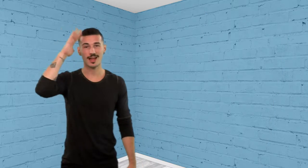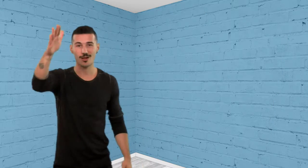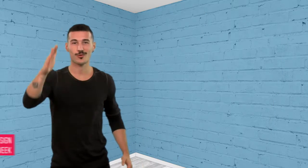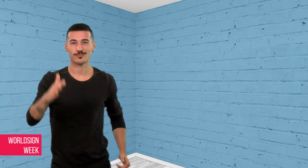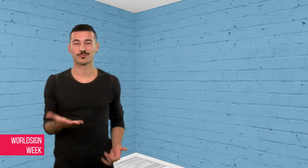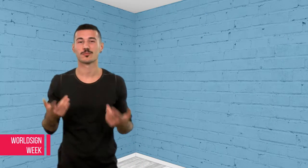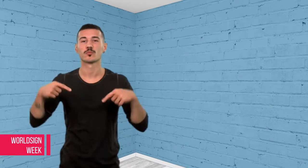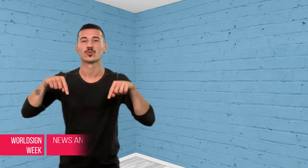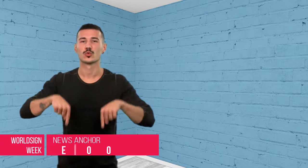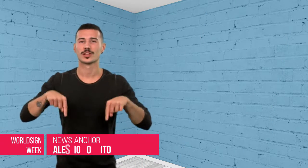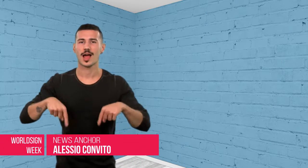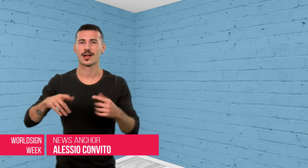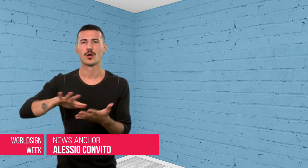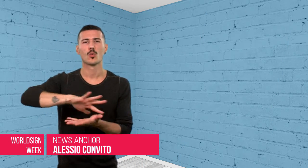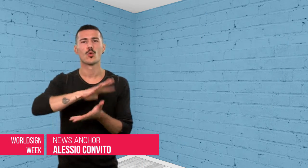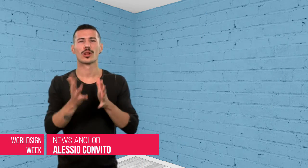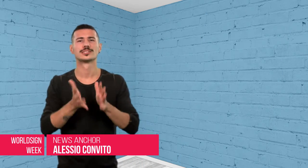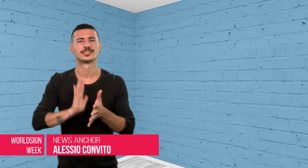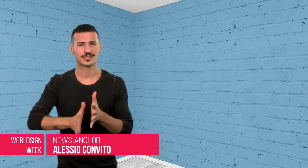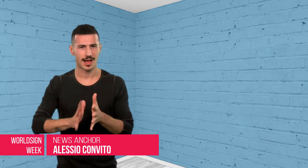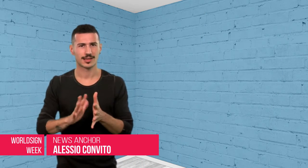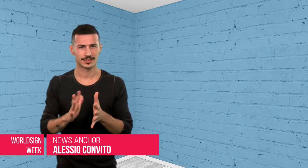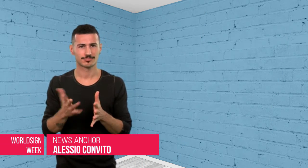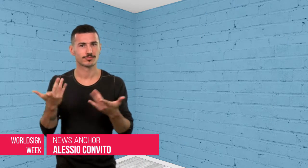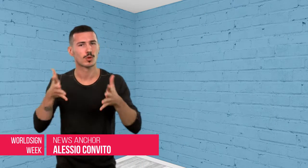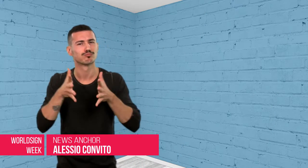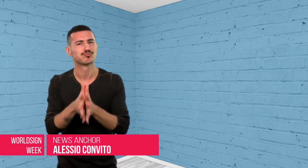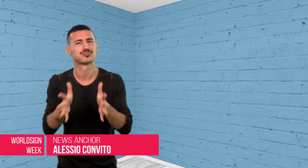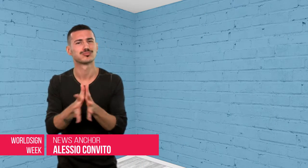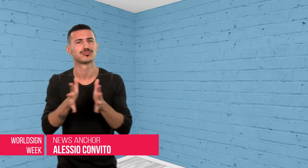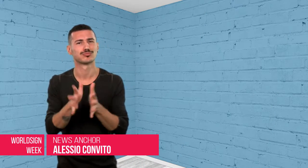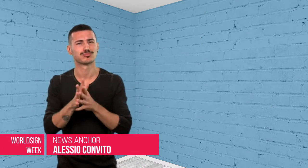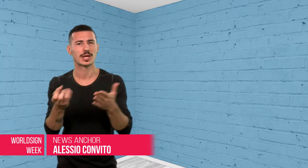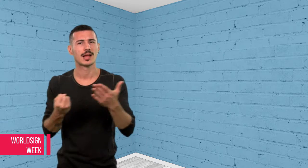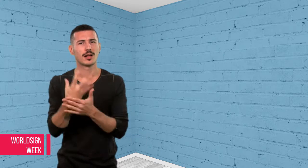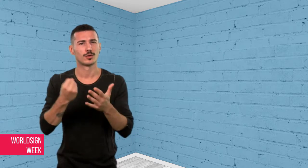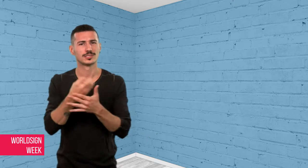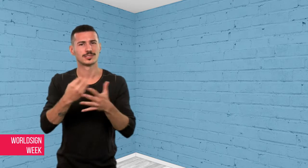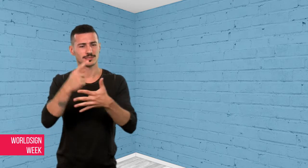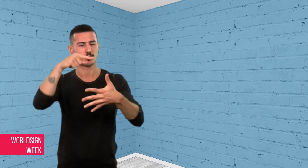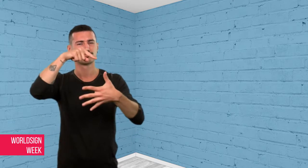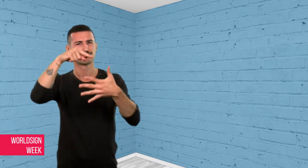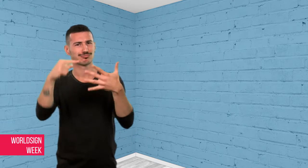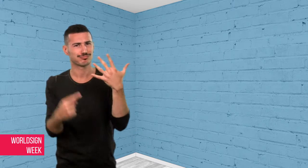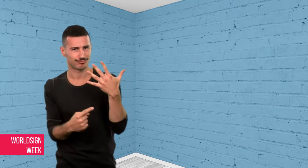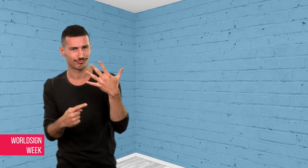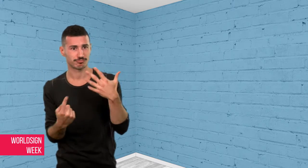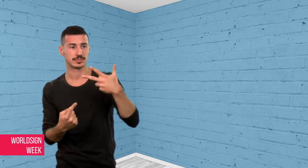Hello! WSW’s top 3 news for today are: